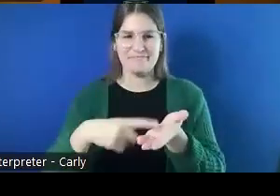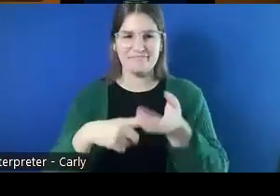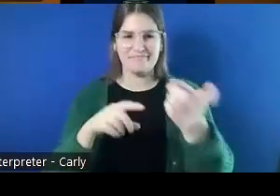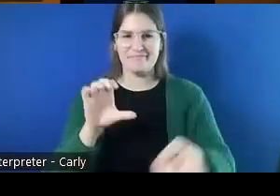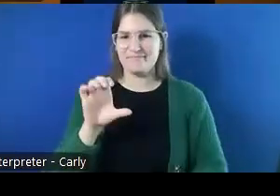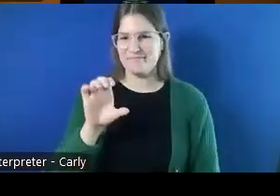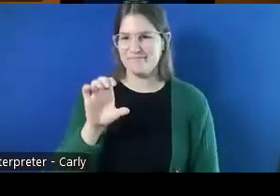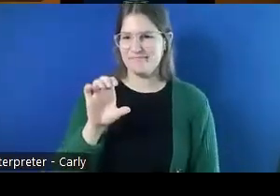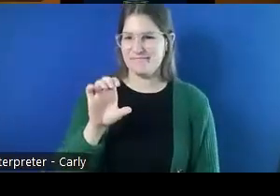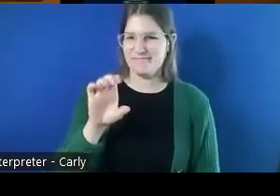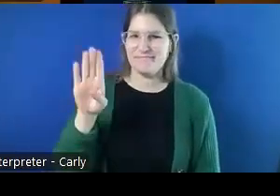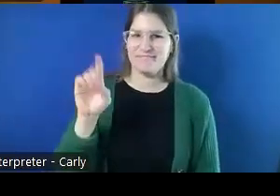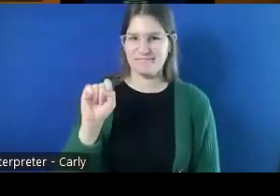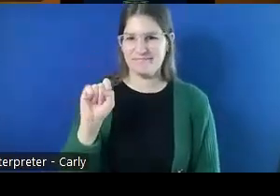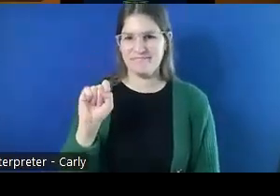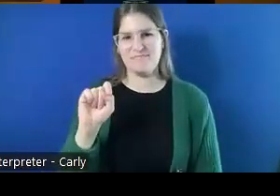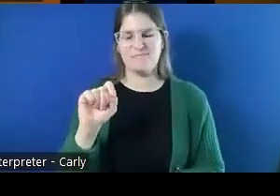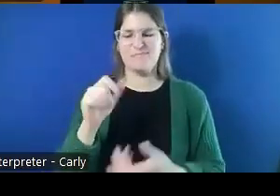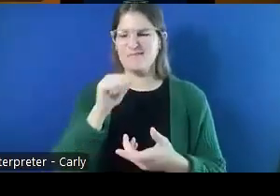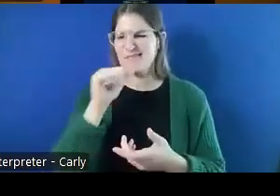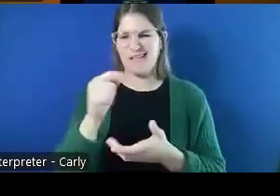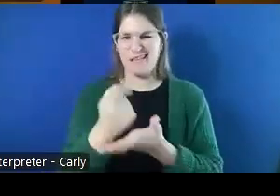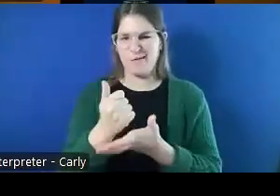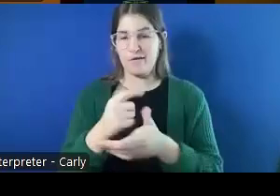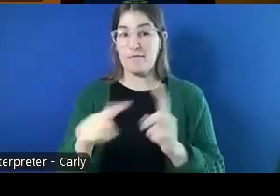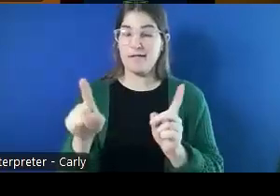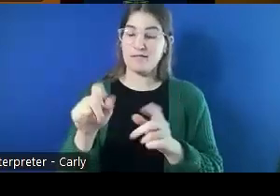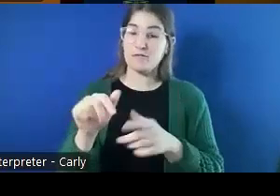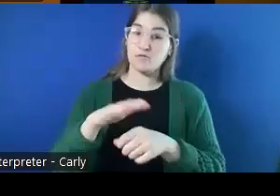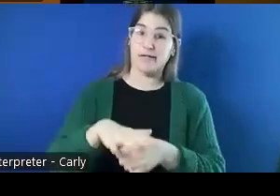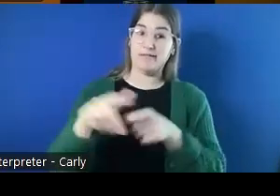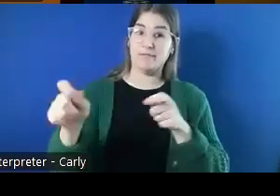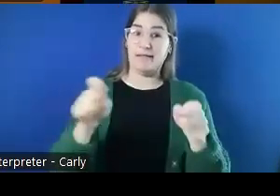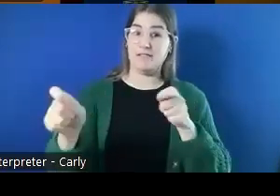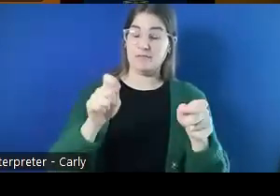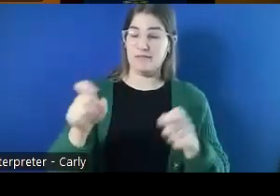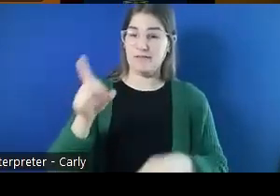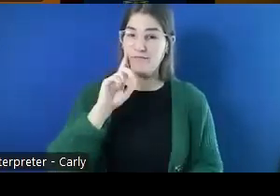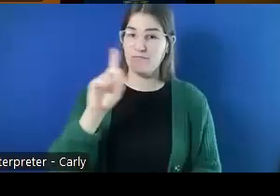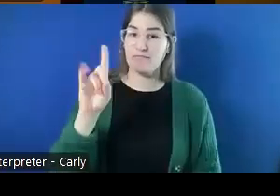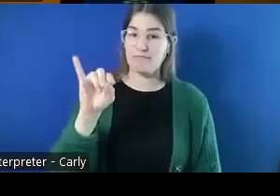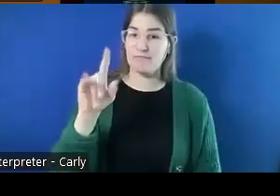Management is a common um diet intervention as well in cancer and and this has to do with really